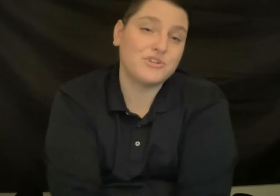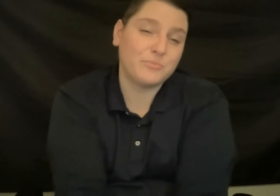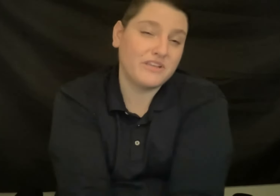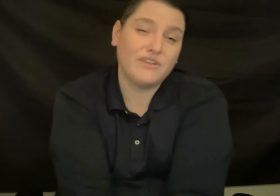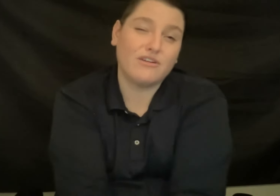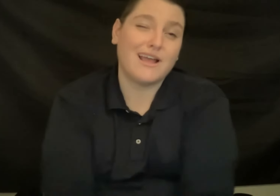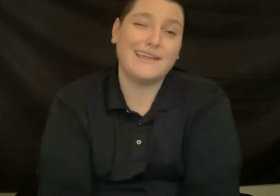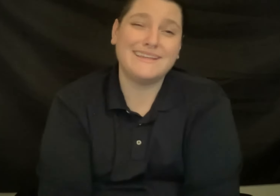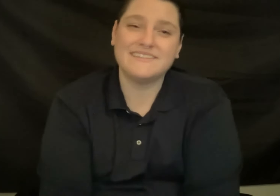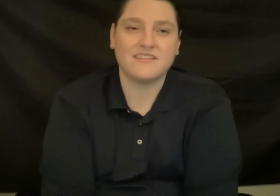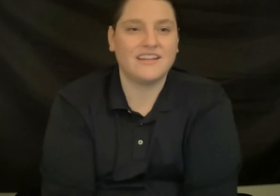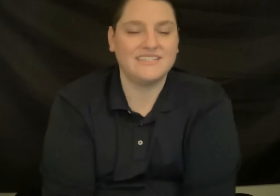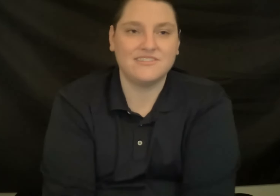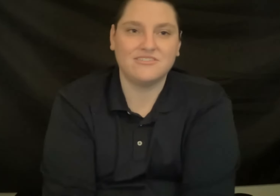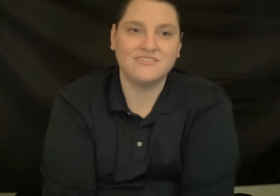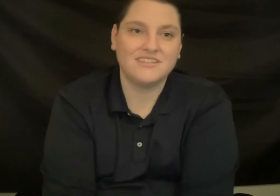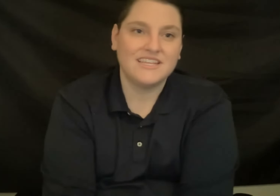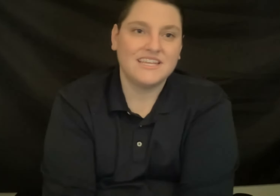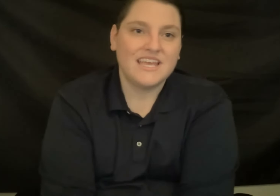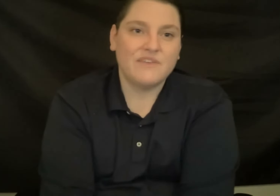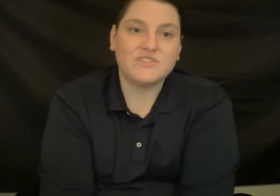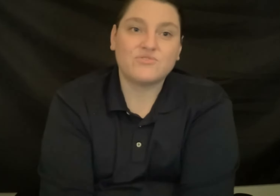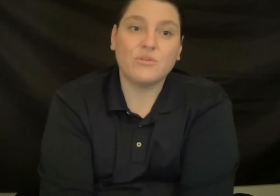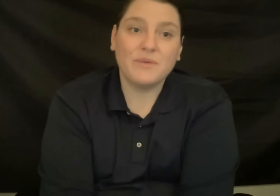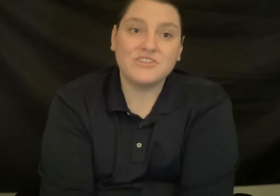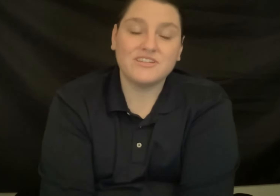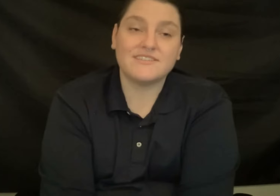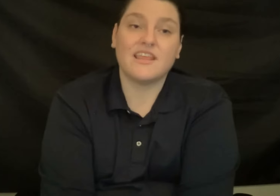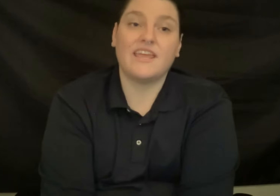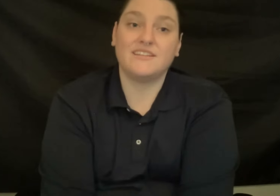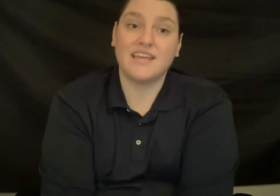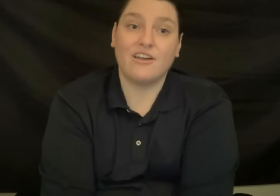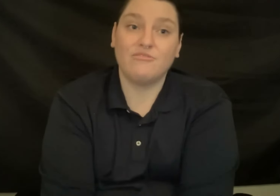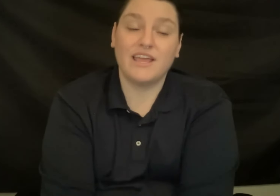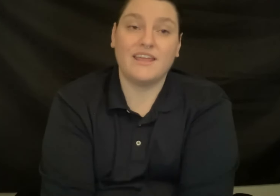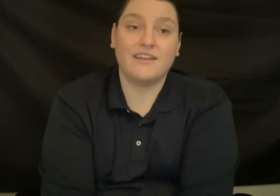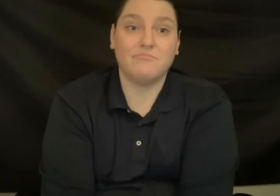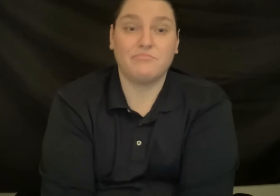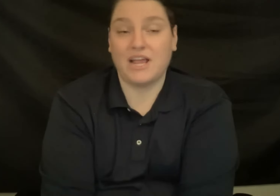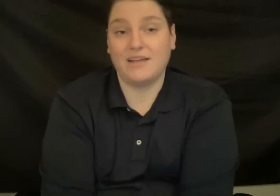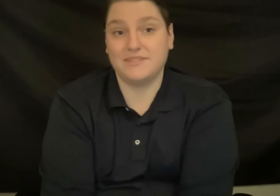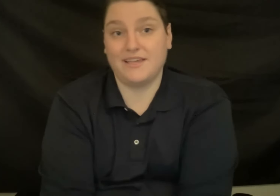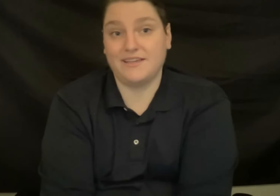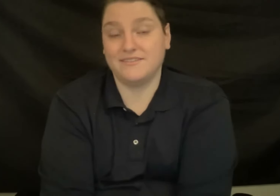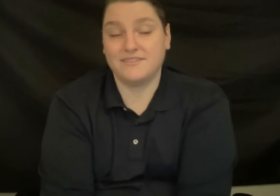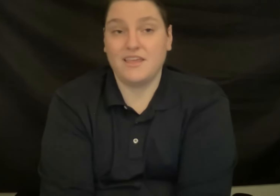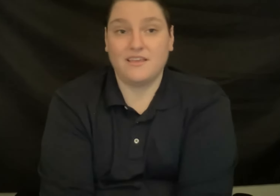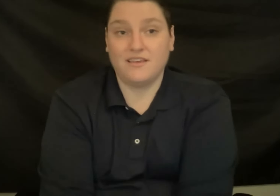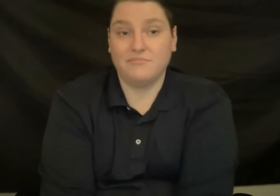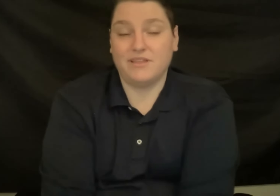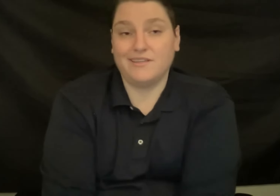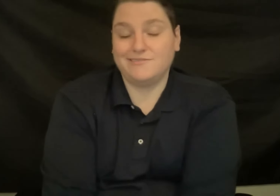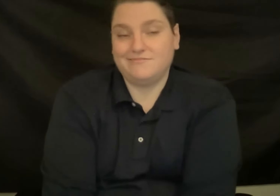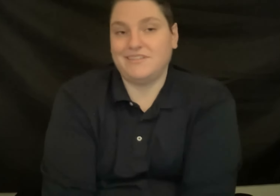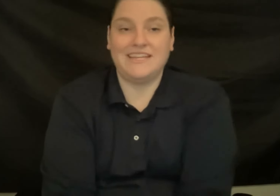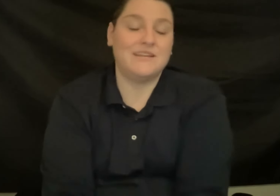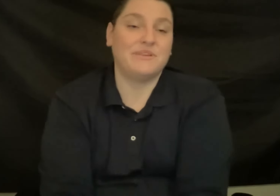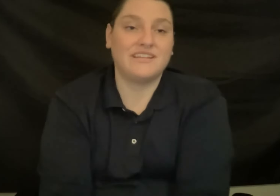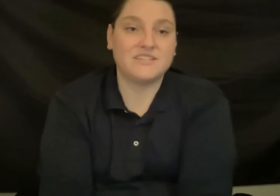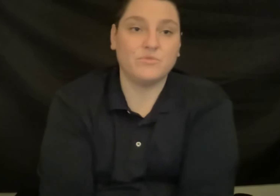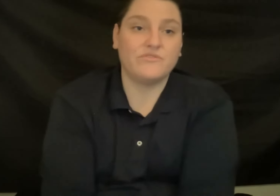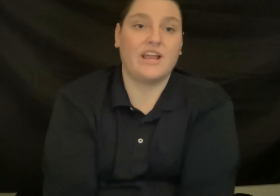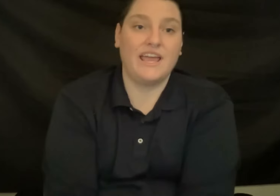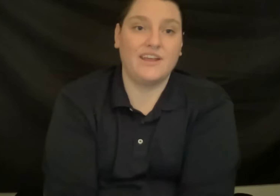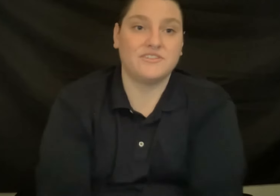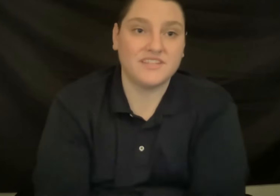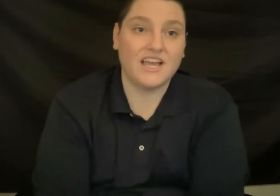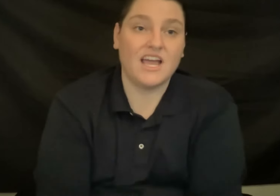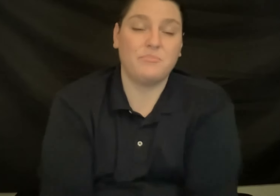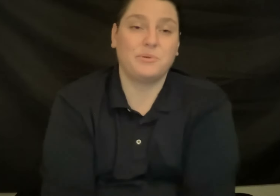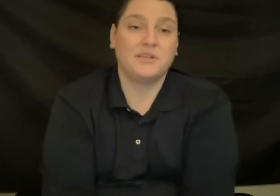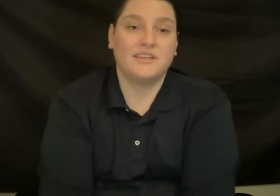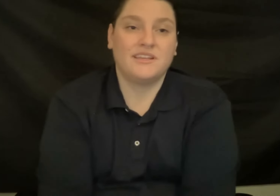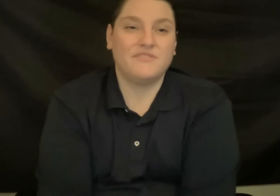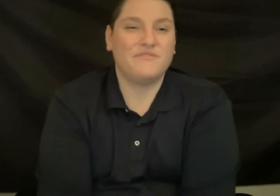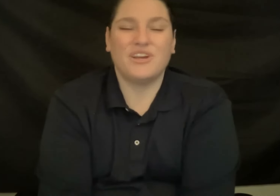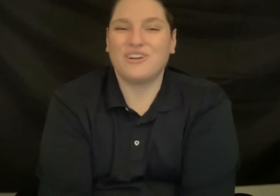the better care Deaf patients can get. Now, if there are no signing physicians at a hospital, of course calling an interpreter right away is really important, especially someone in person.